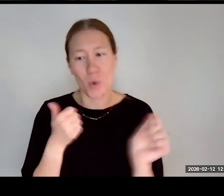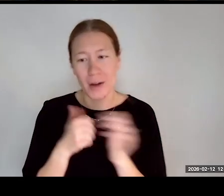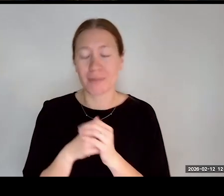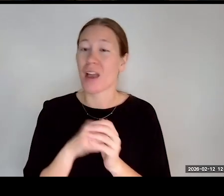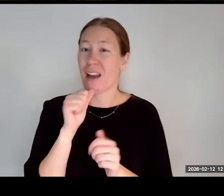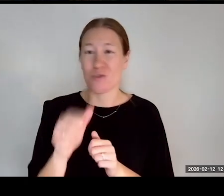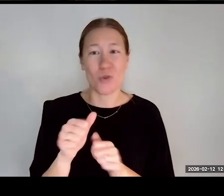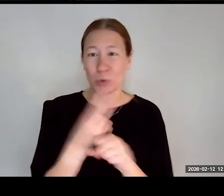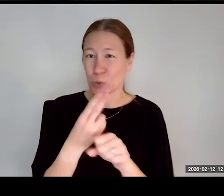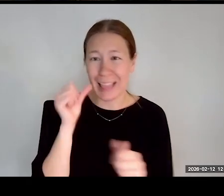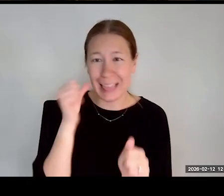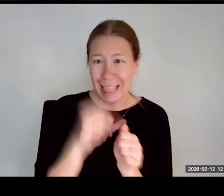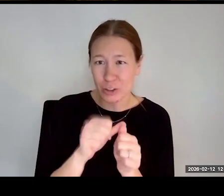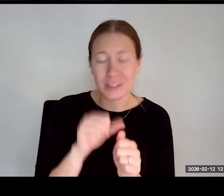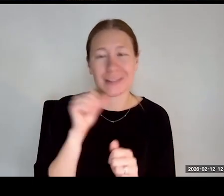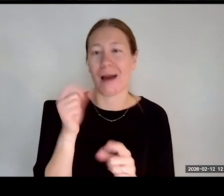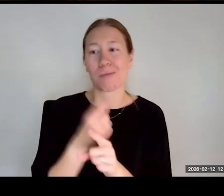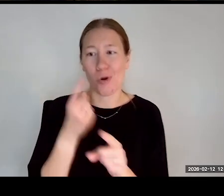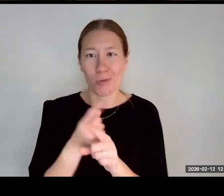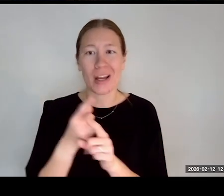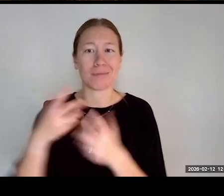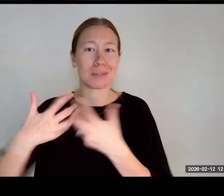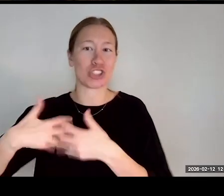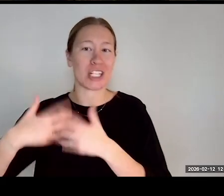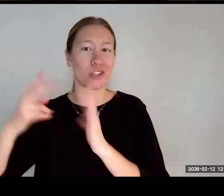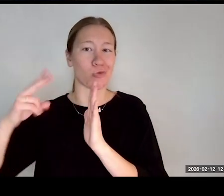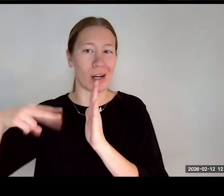that will be machine readable text and we don't wanna use them for punctuation.